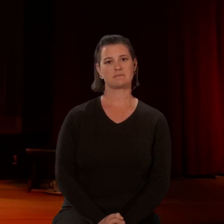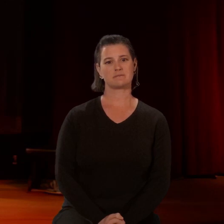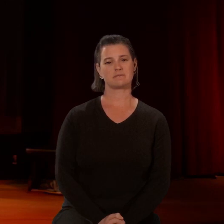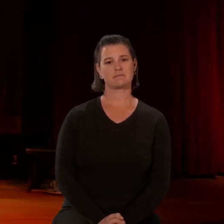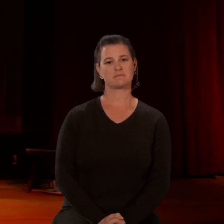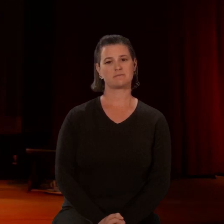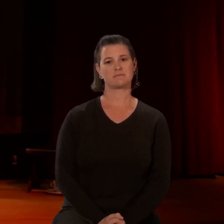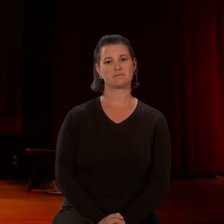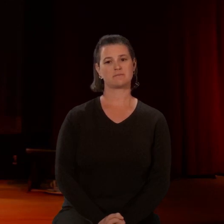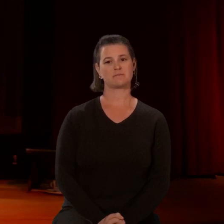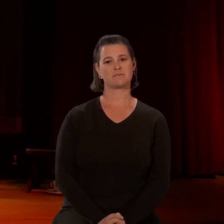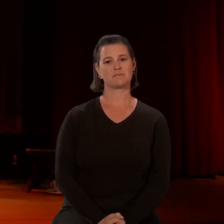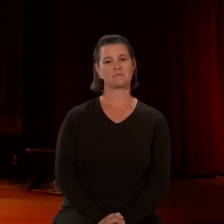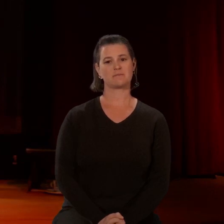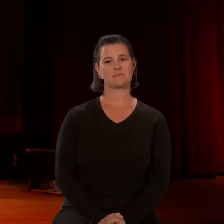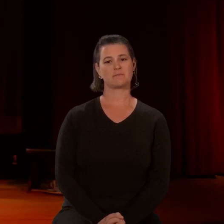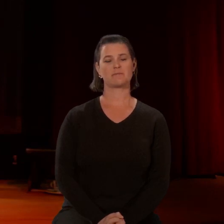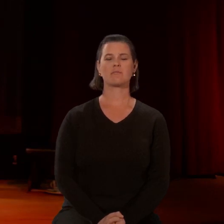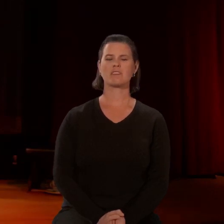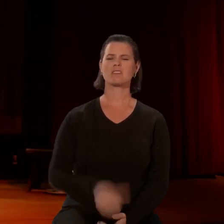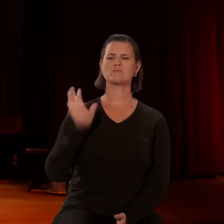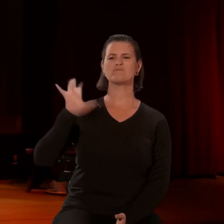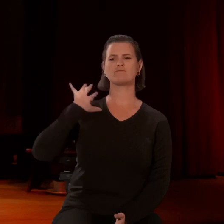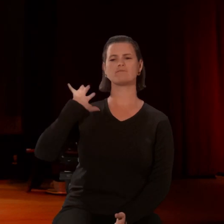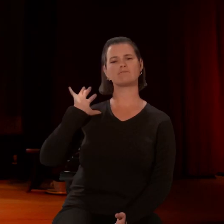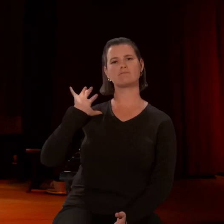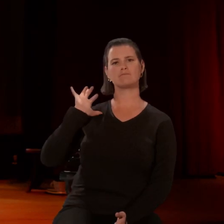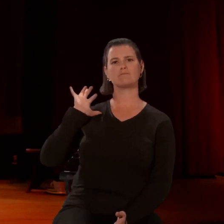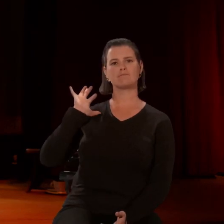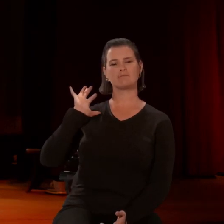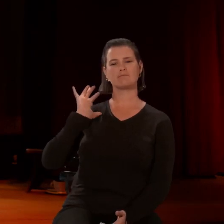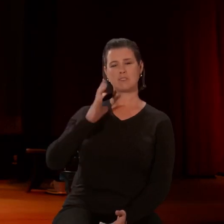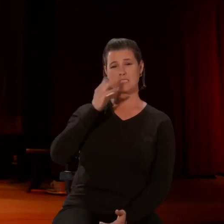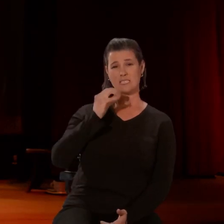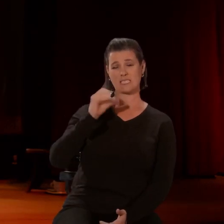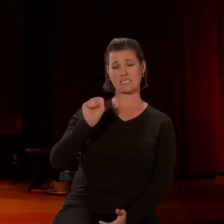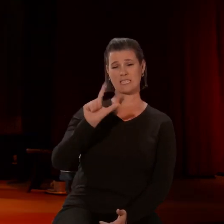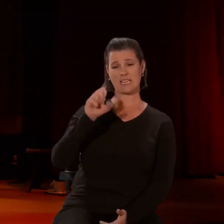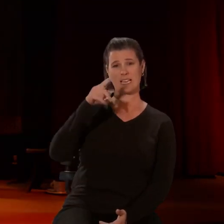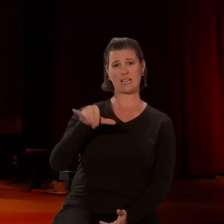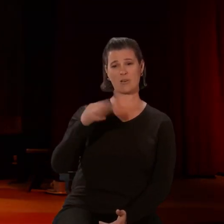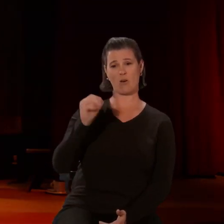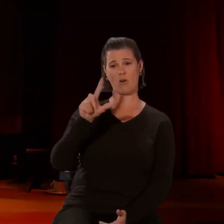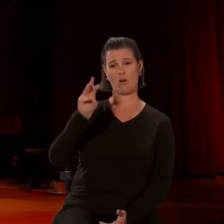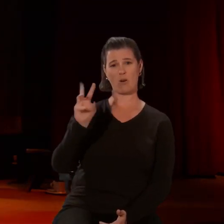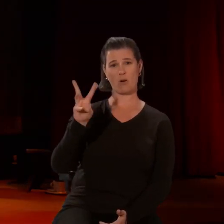You see, some time ago, Sleepy Hollow found itself with a new school master